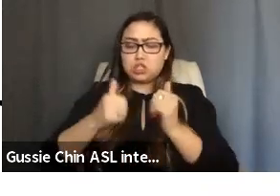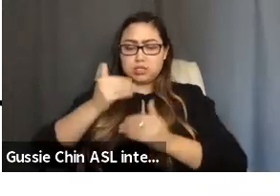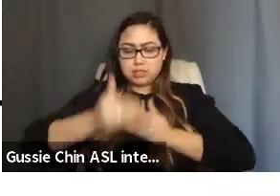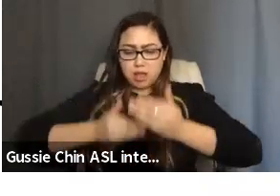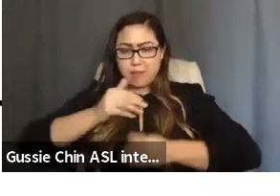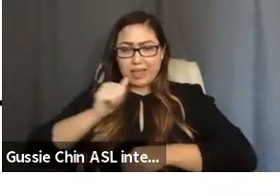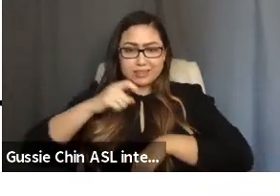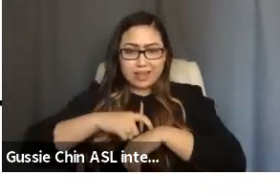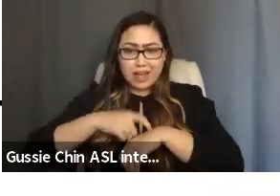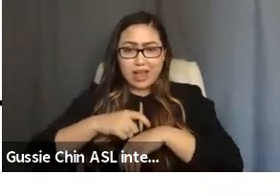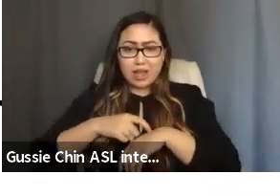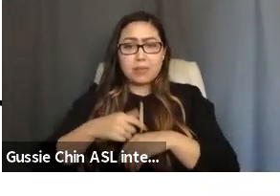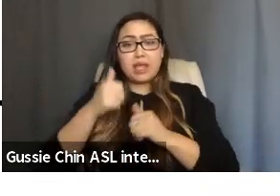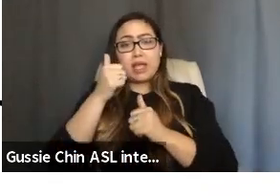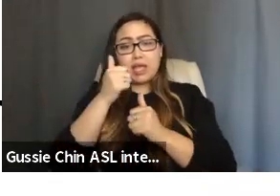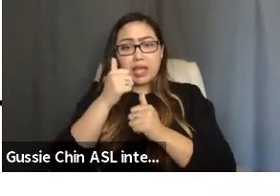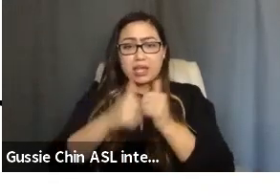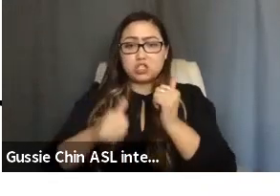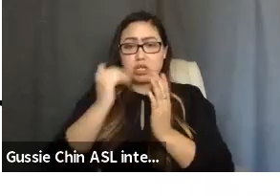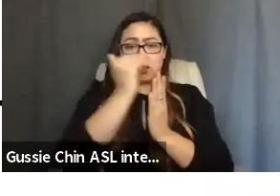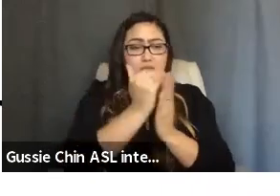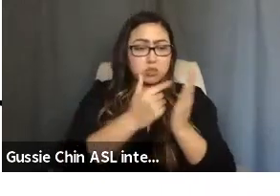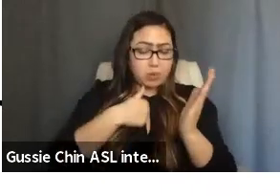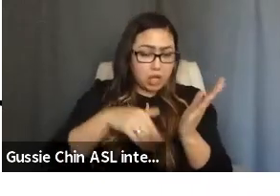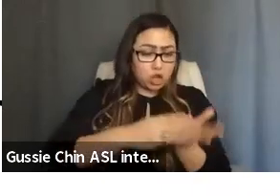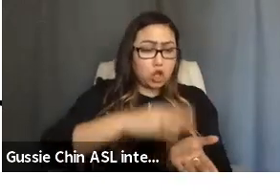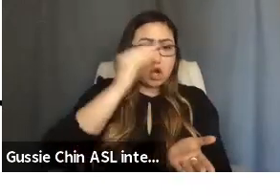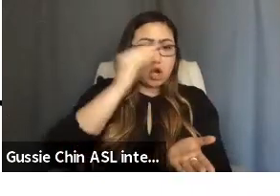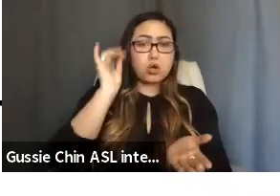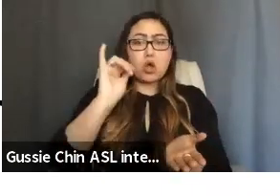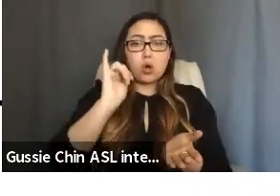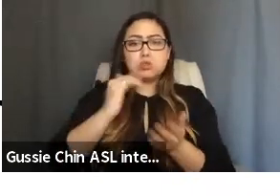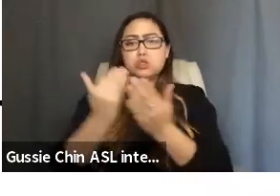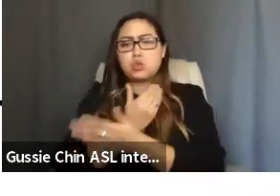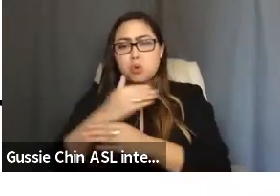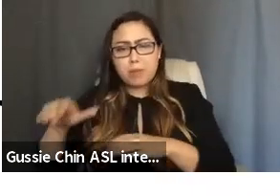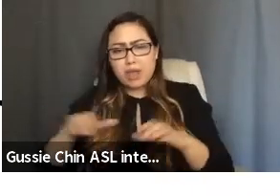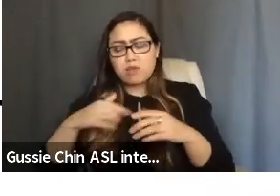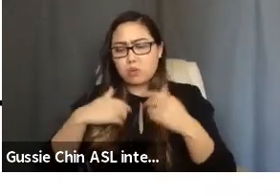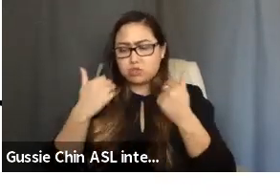And so those are some of the things that I always try to identify as we grow. One of the most recent